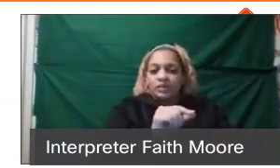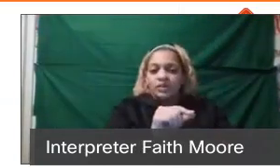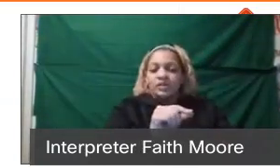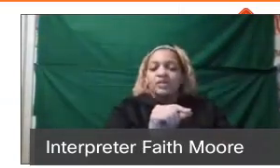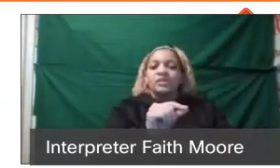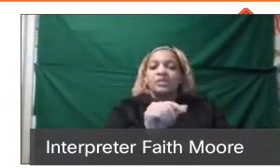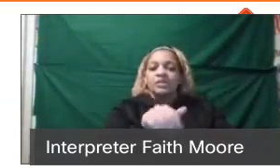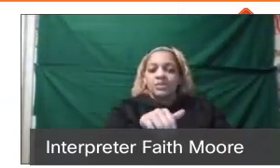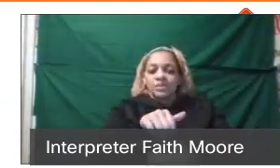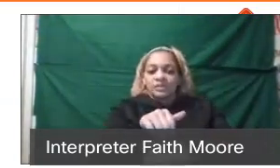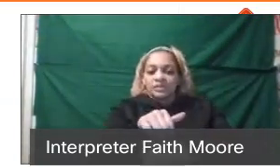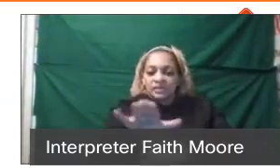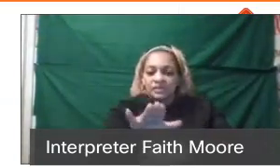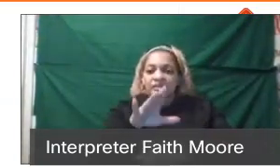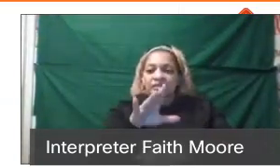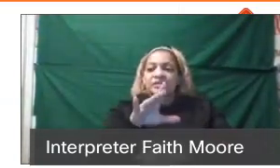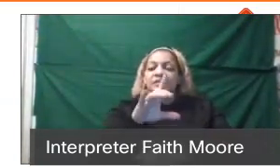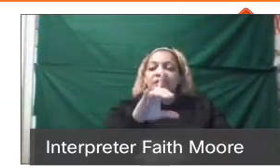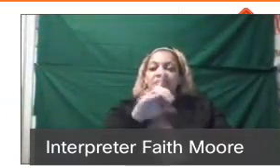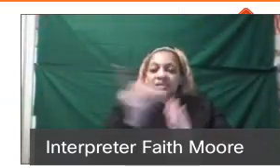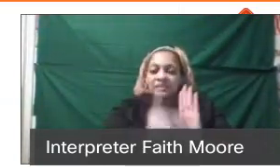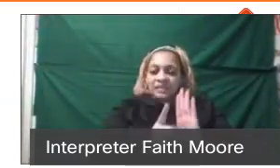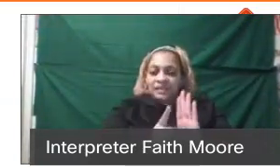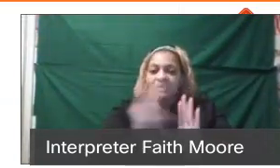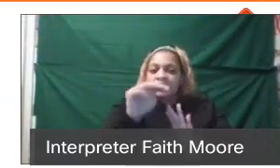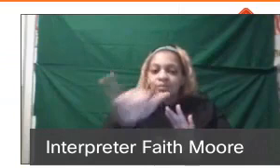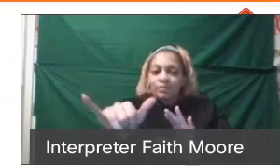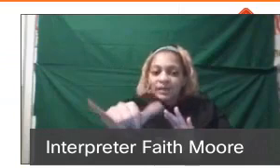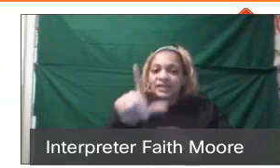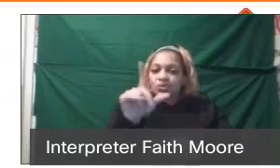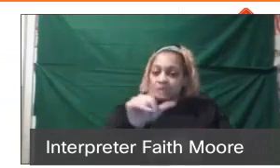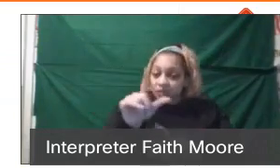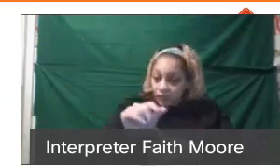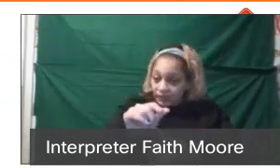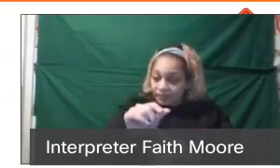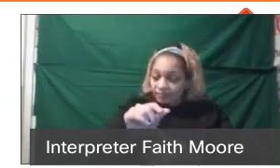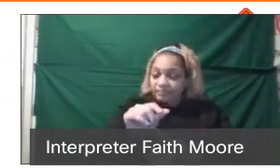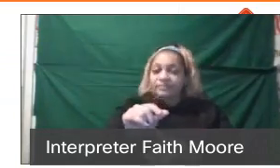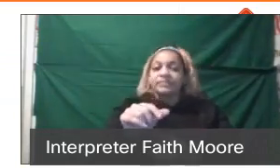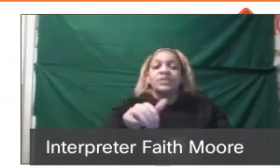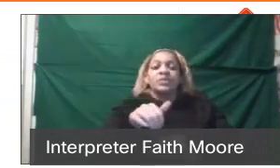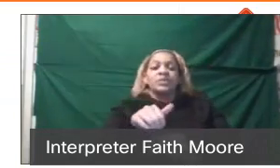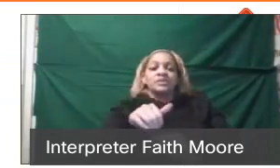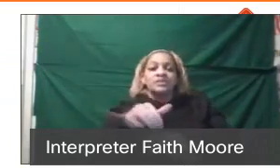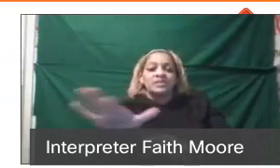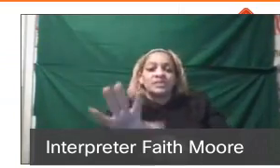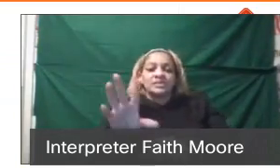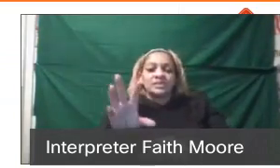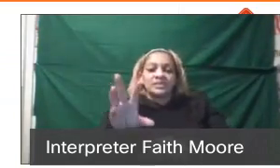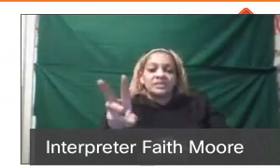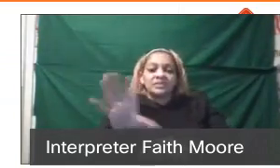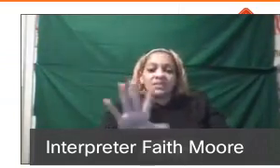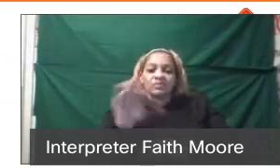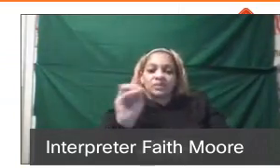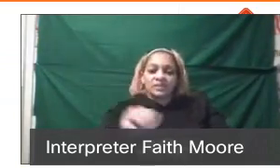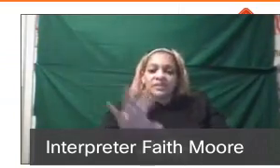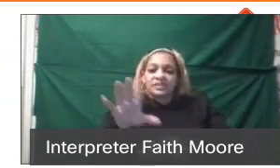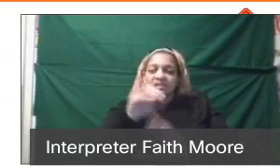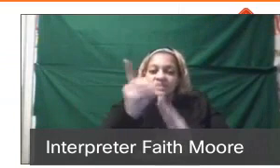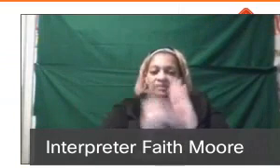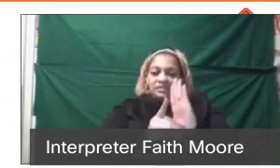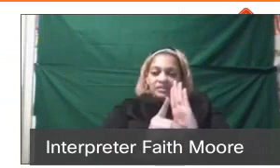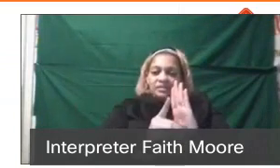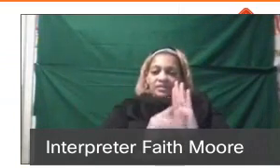May 2 and 20, and now we're submitting the 6% design now, which is, like I said, will be like a.